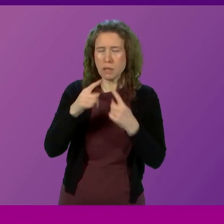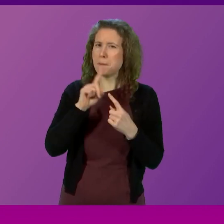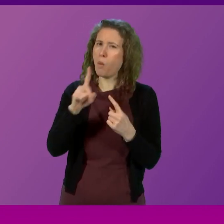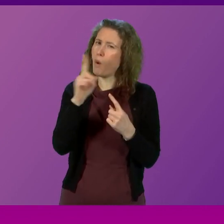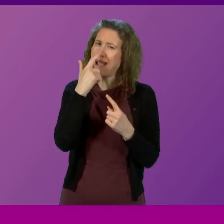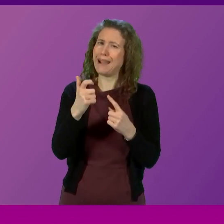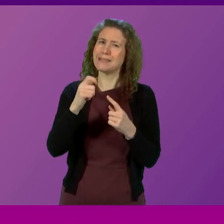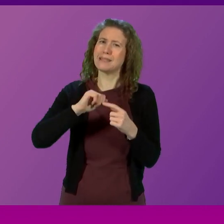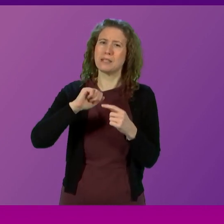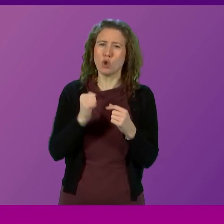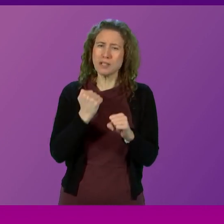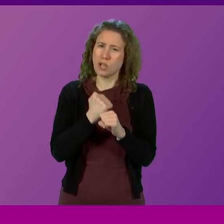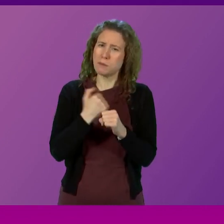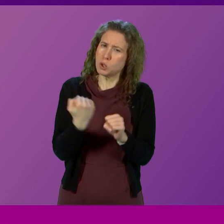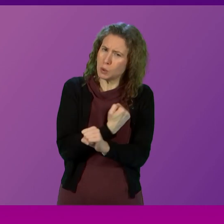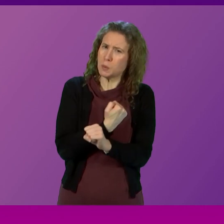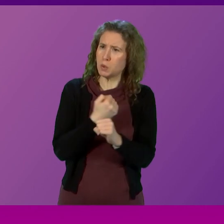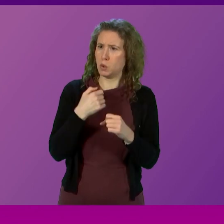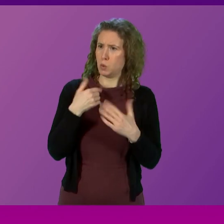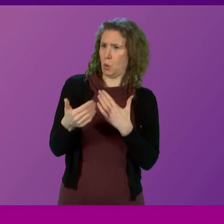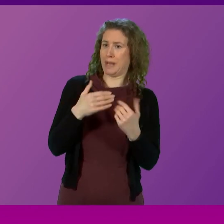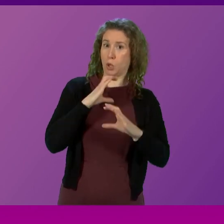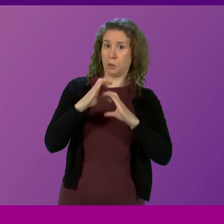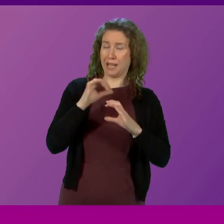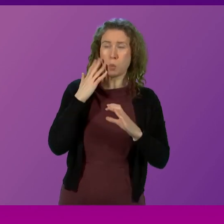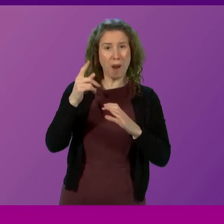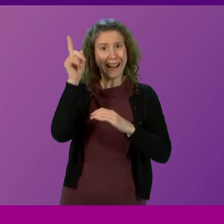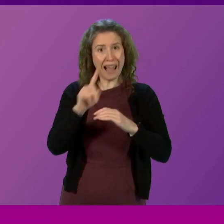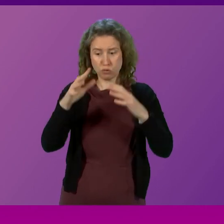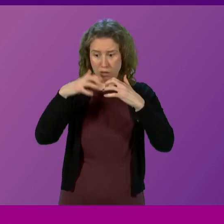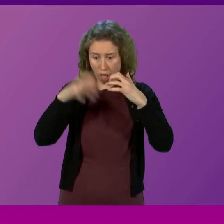address communication issues when the power is down, digital land-lines have run out of